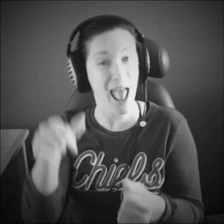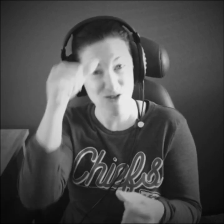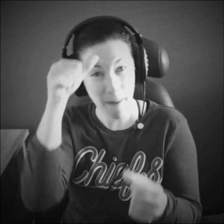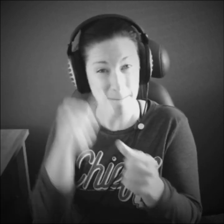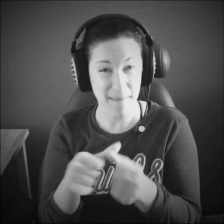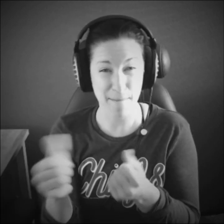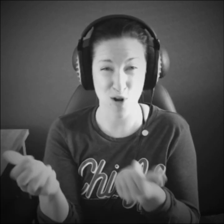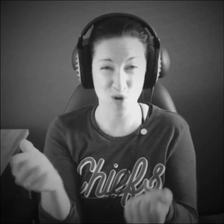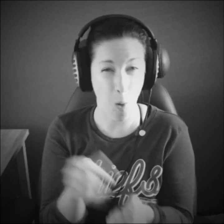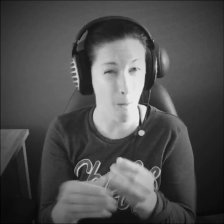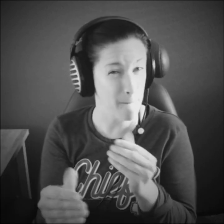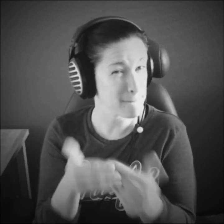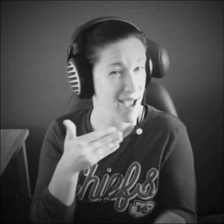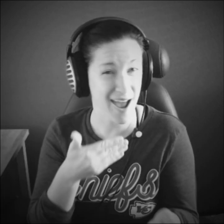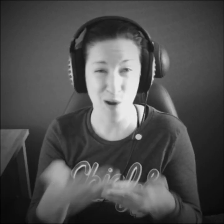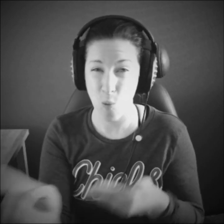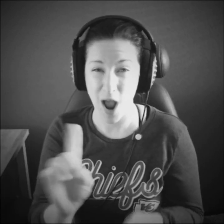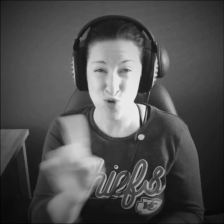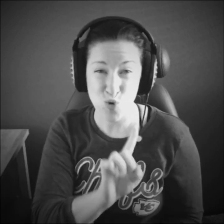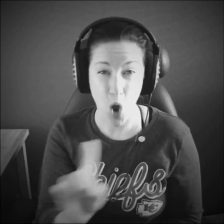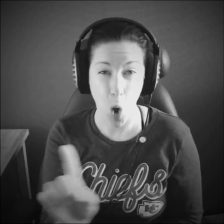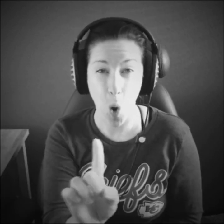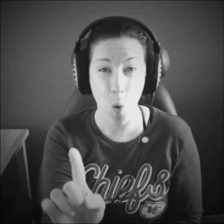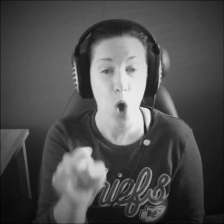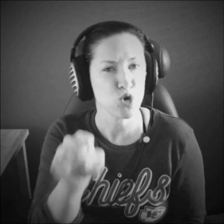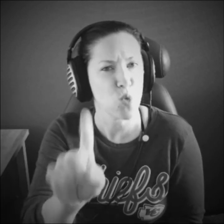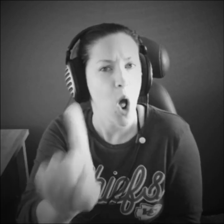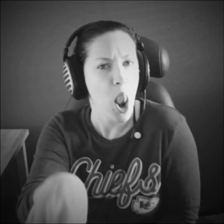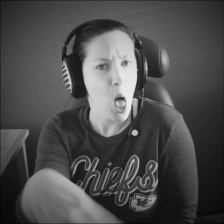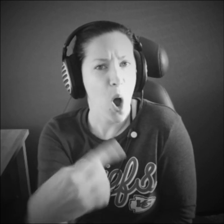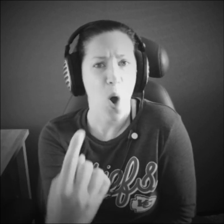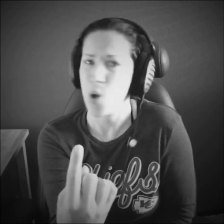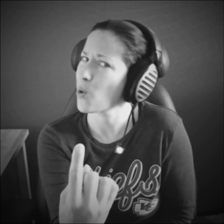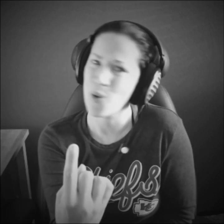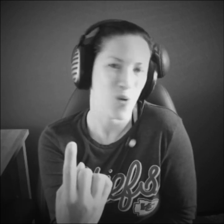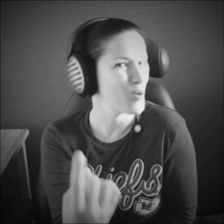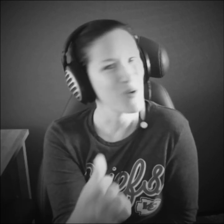remember everywhere you go you are not alone